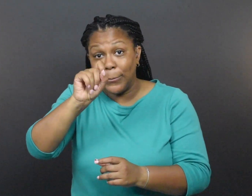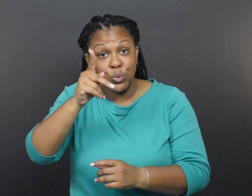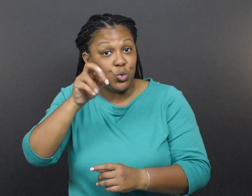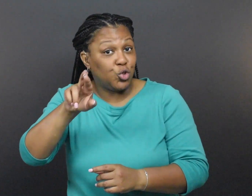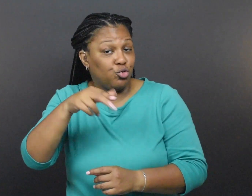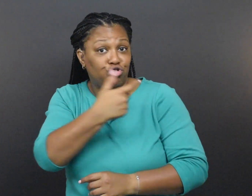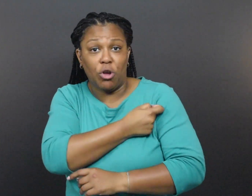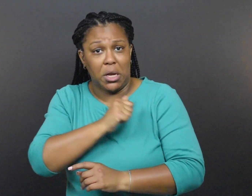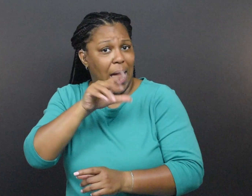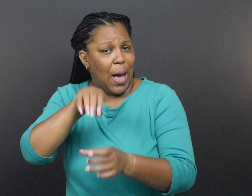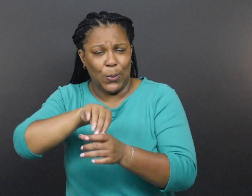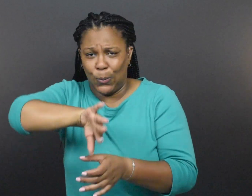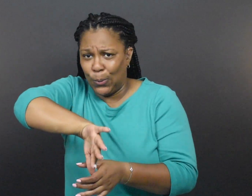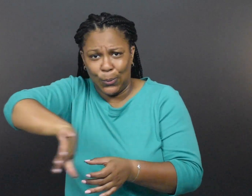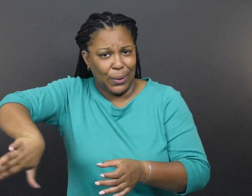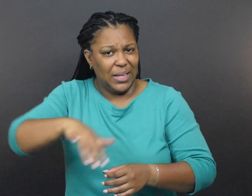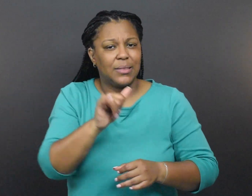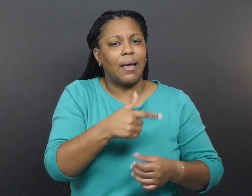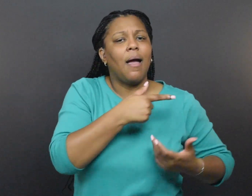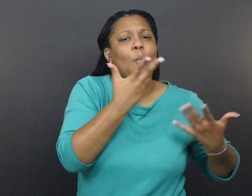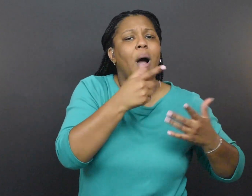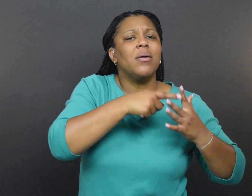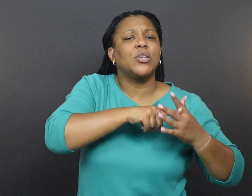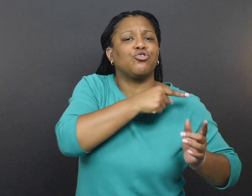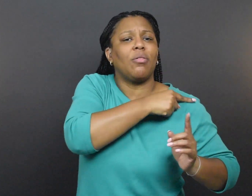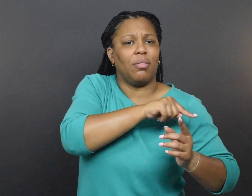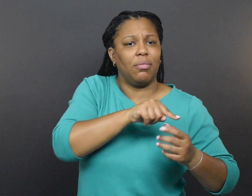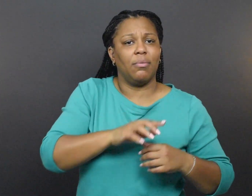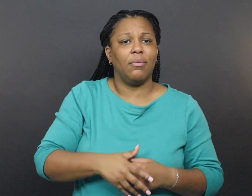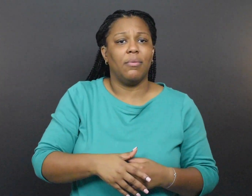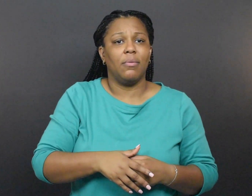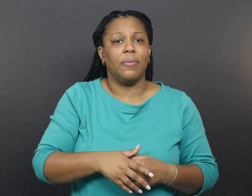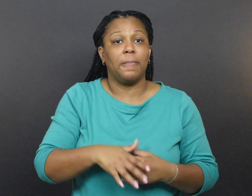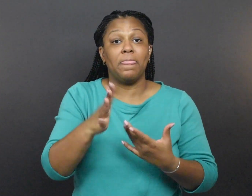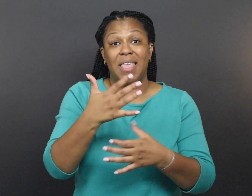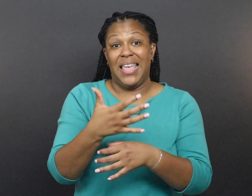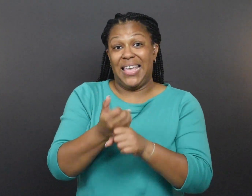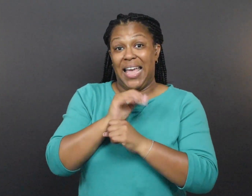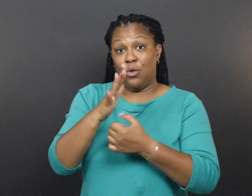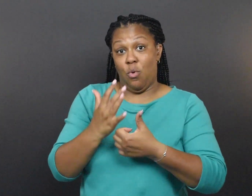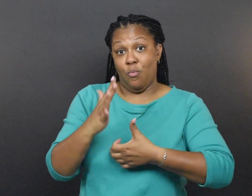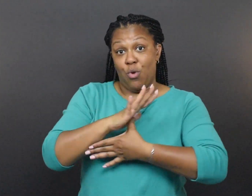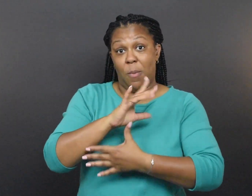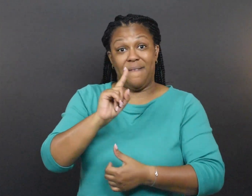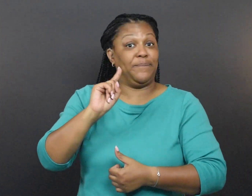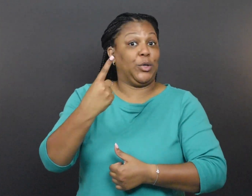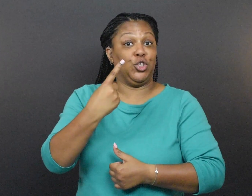It does not include booster shots. • Getting your primary vaccine